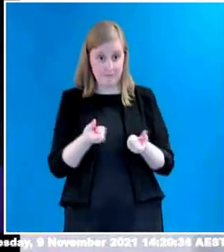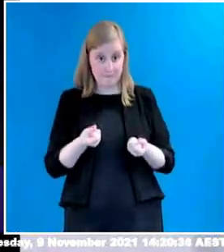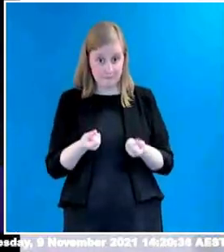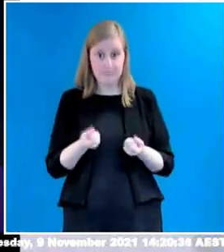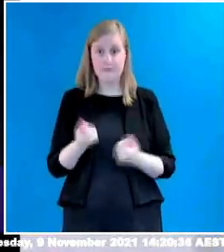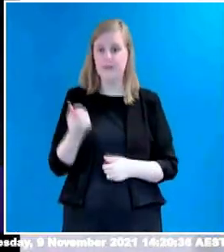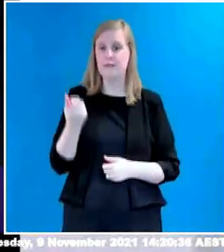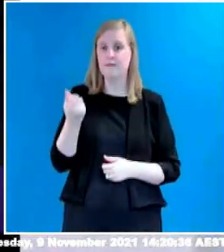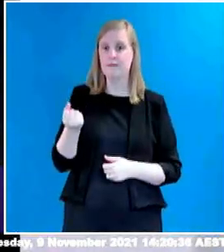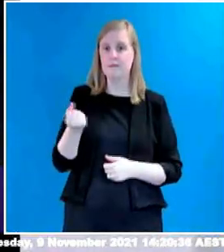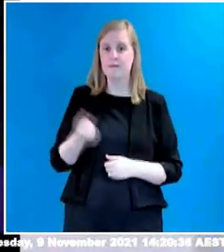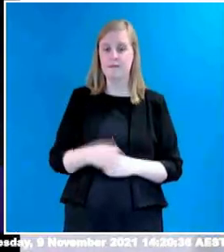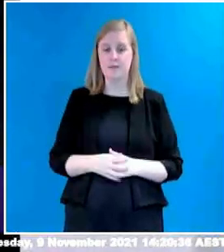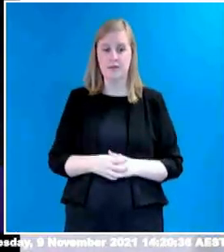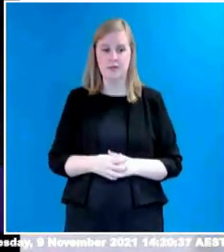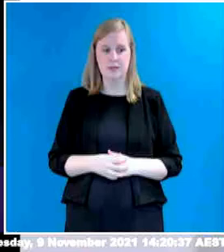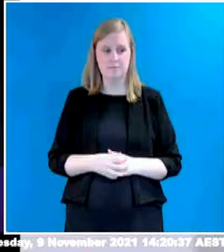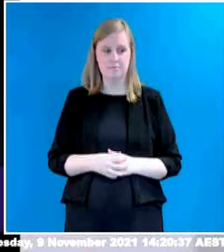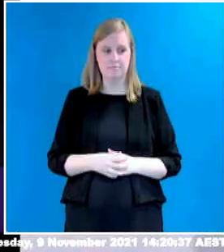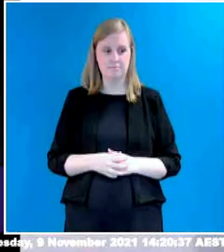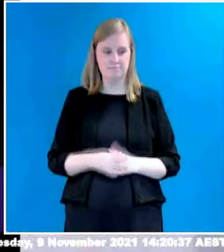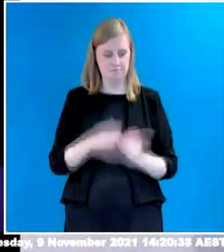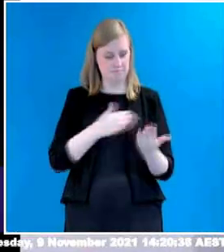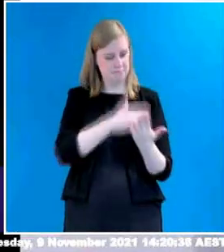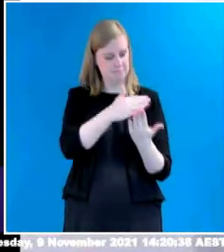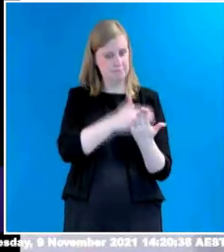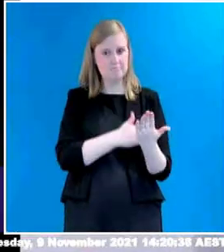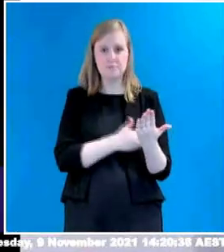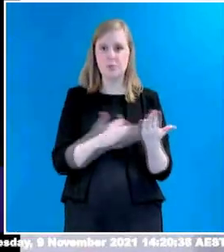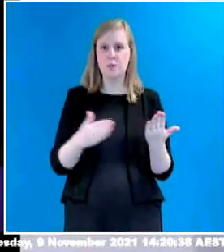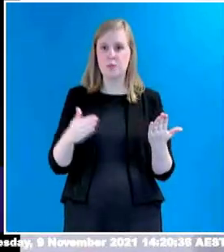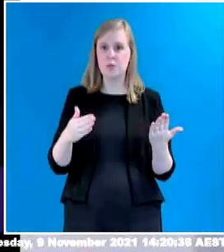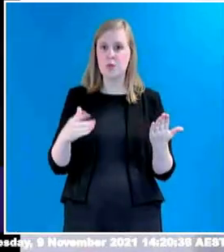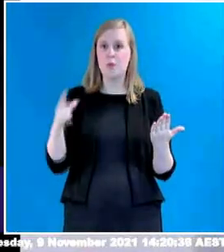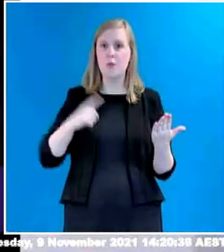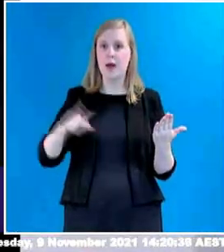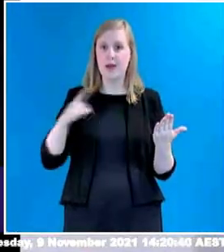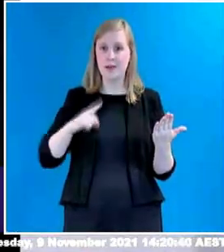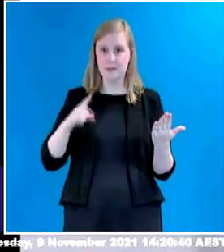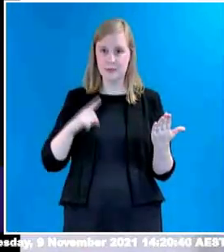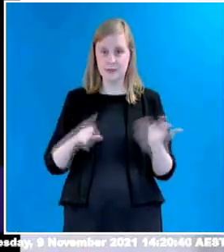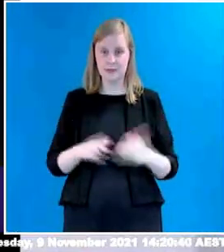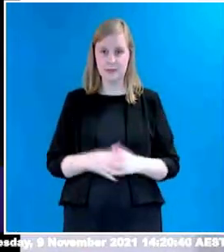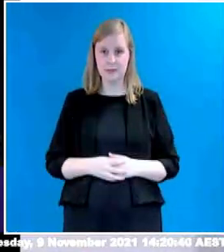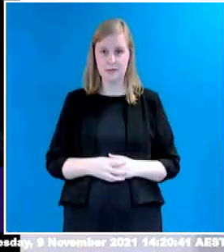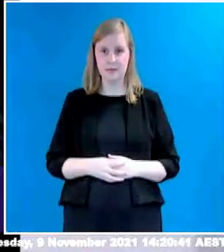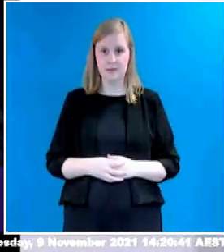What was the rationalisation or what was the reason for the